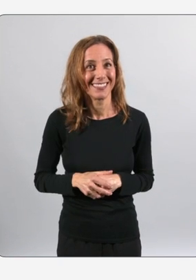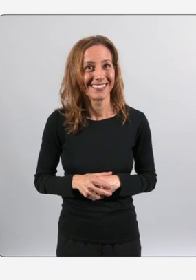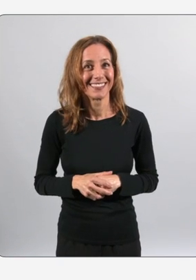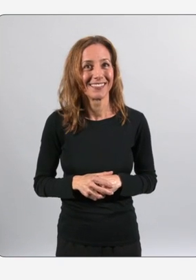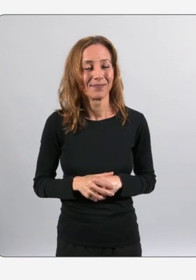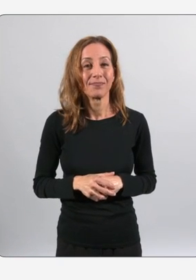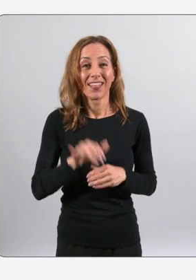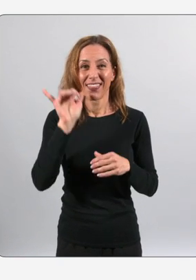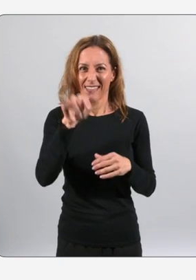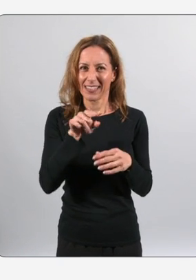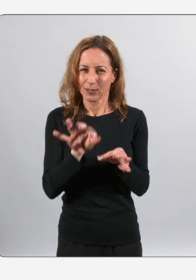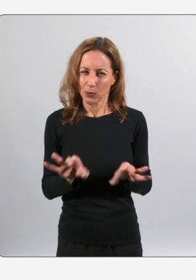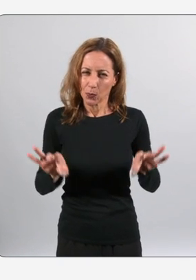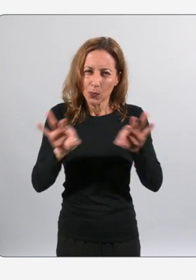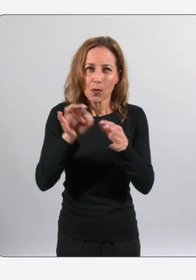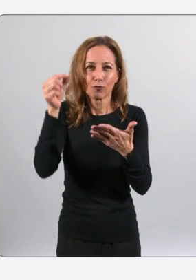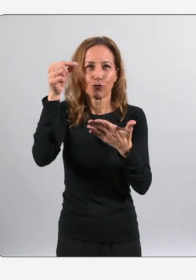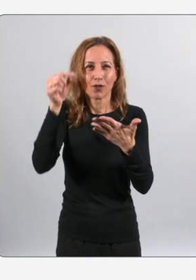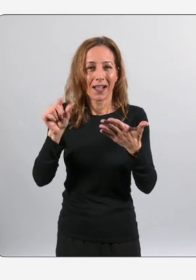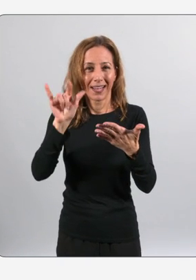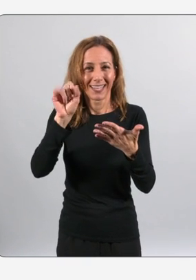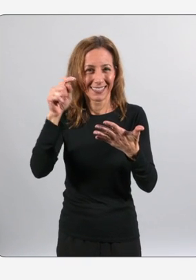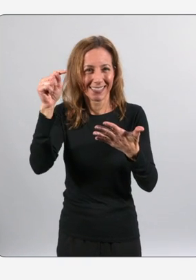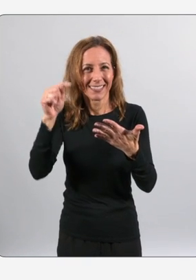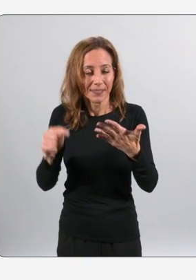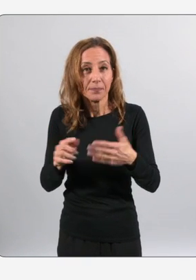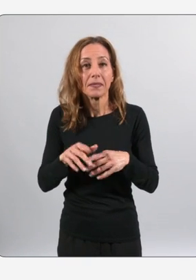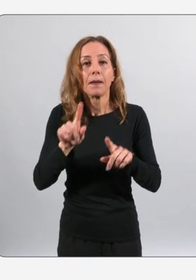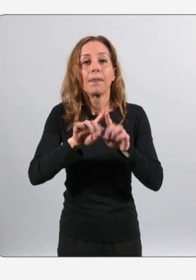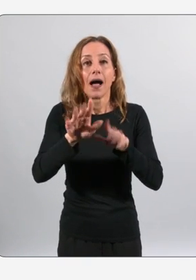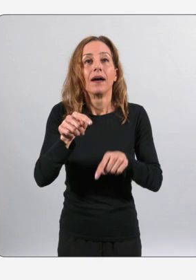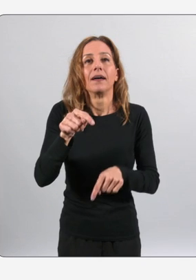So that's the core checklist. But taking a step back, we noticed